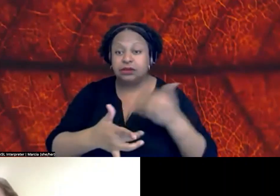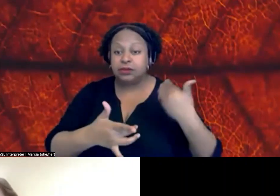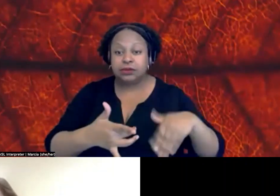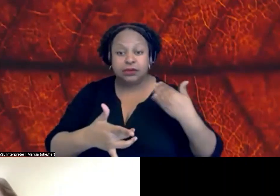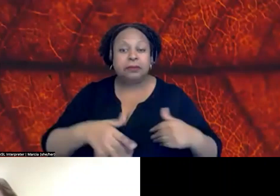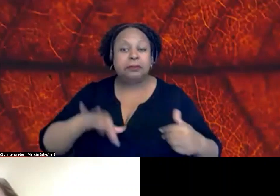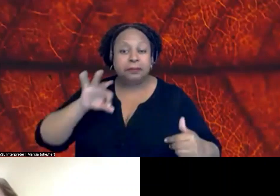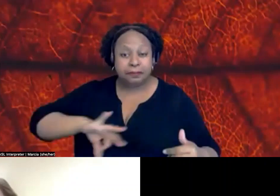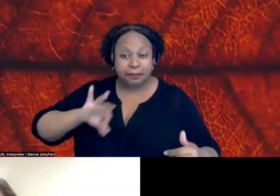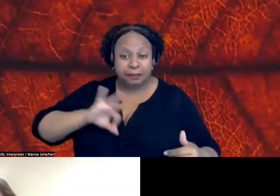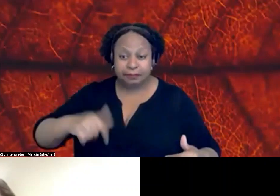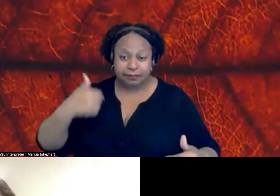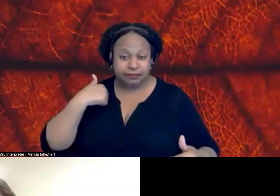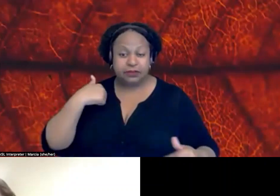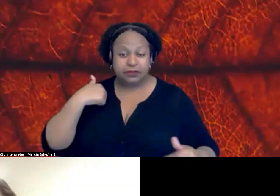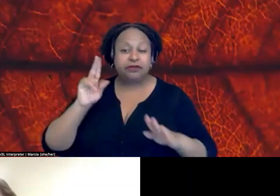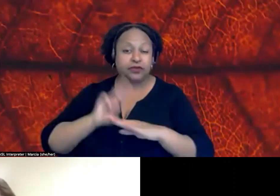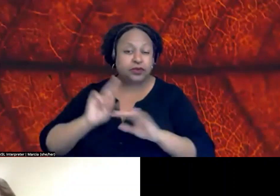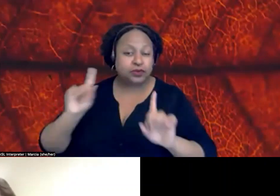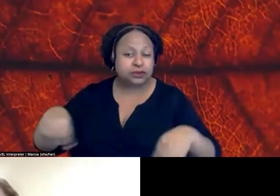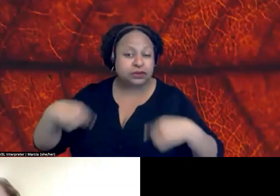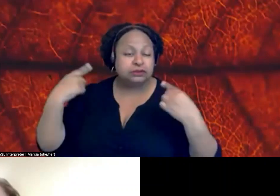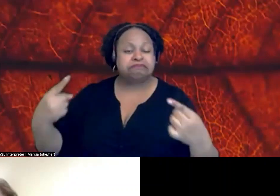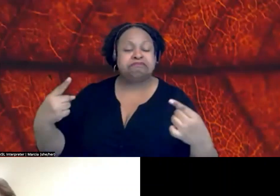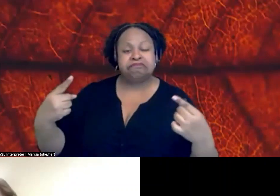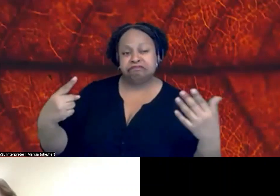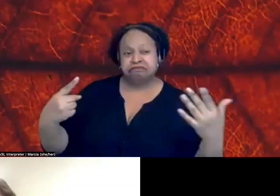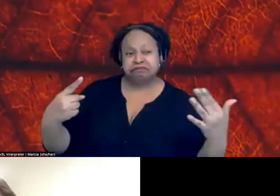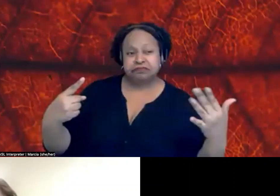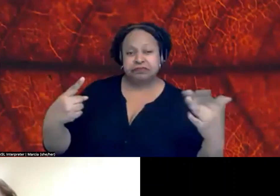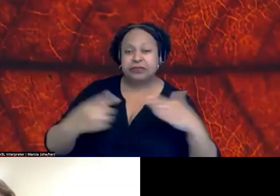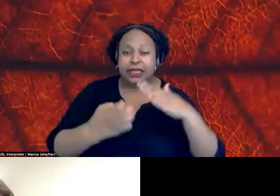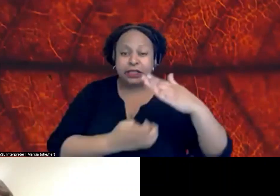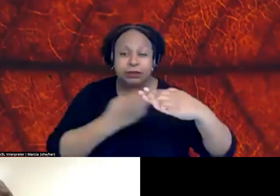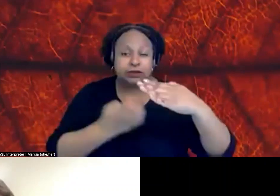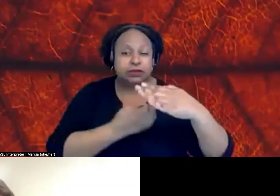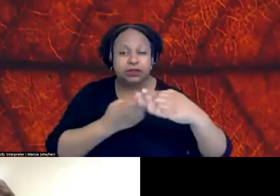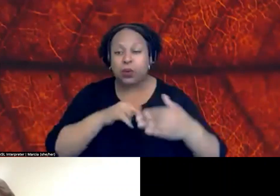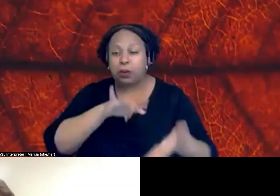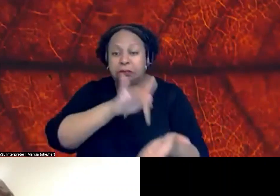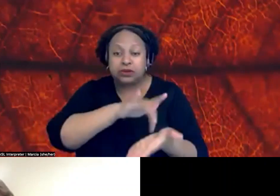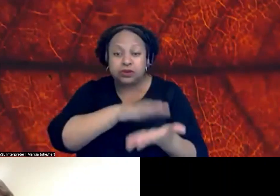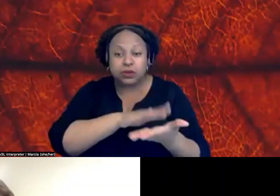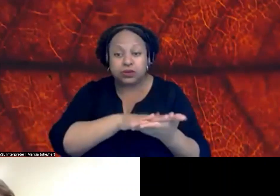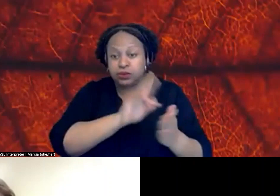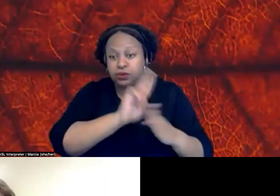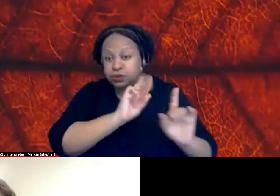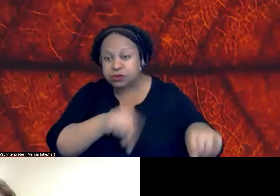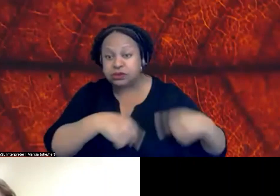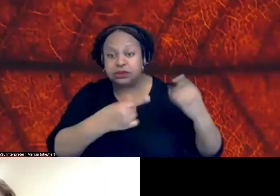I've been using it, I would say, since elementary or middle school, and it has